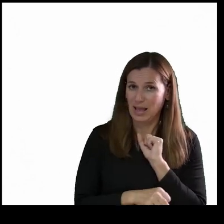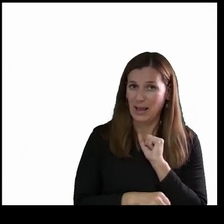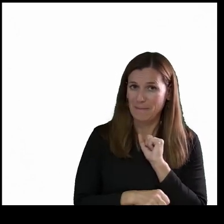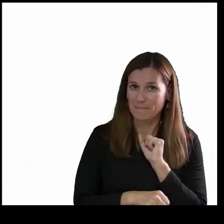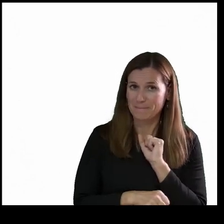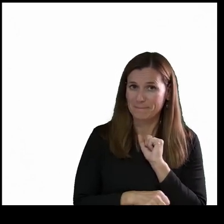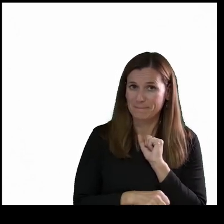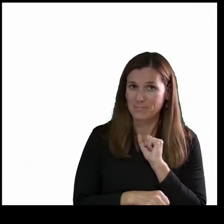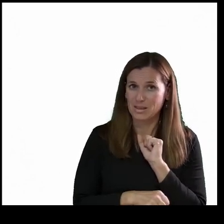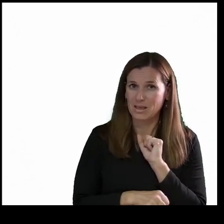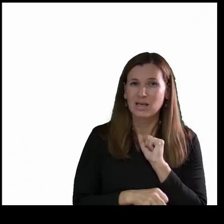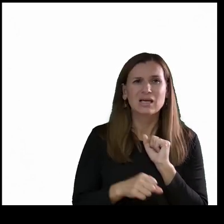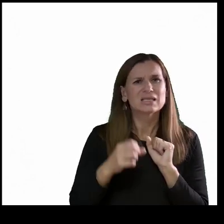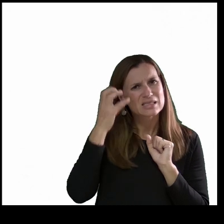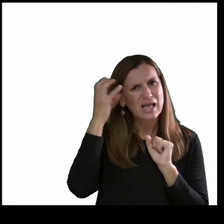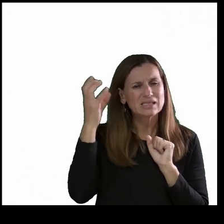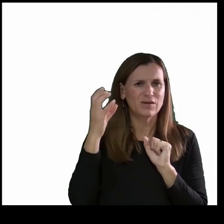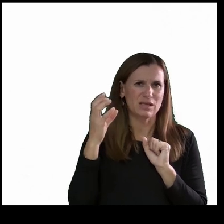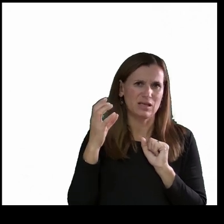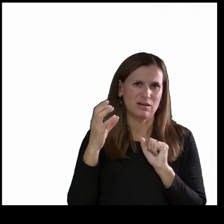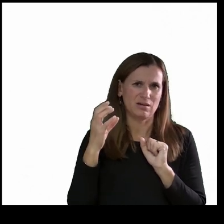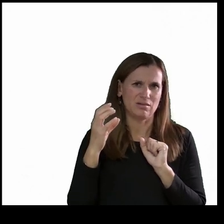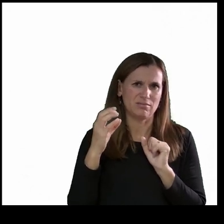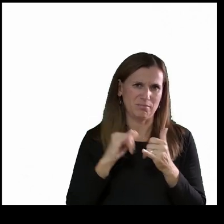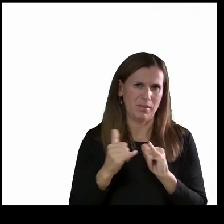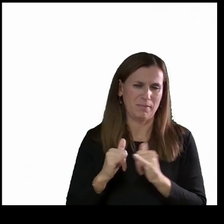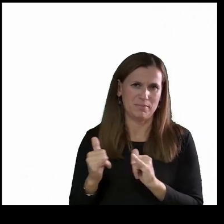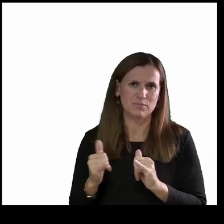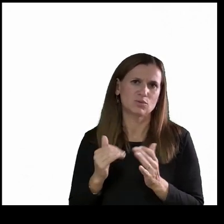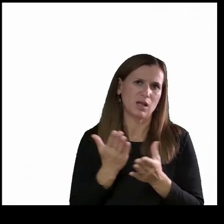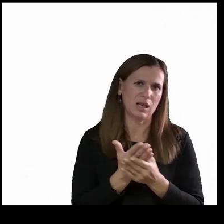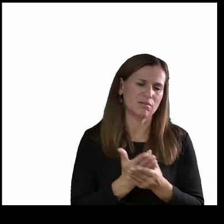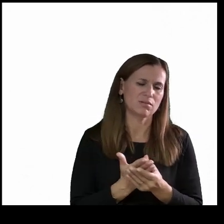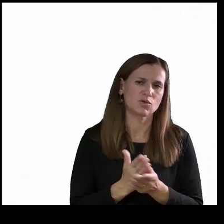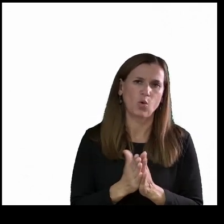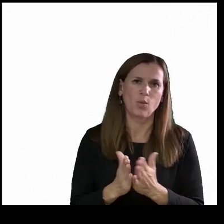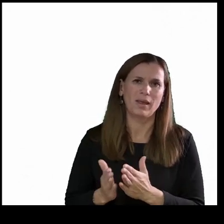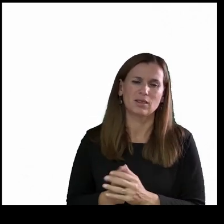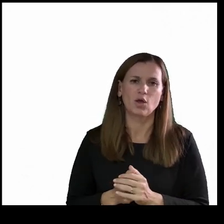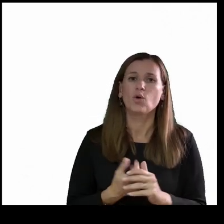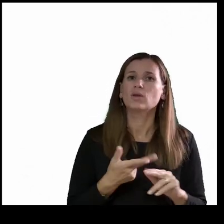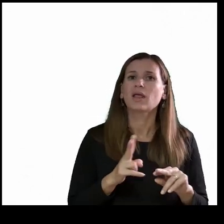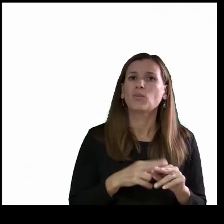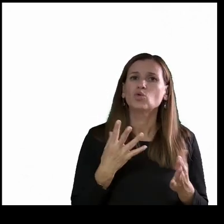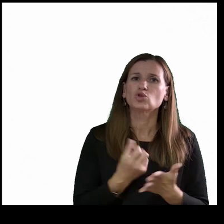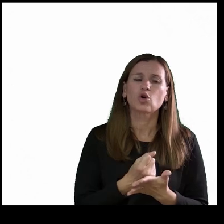scientific papers. So the best, the most effective product approach